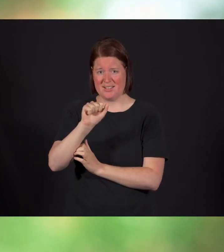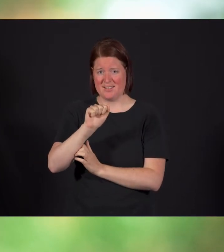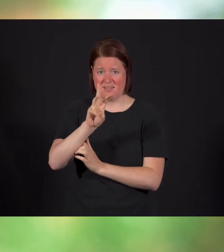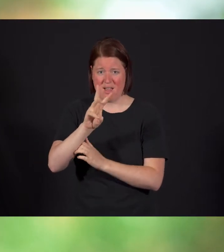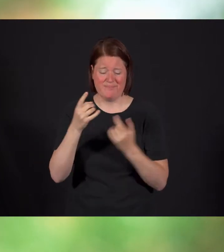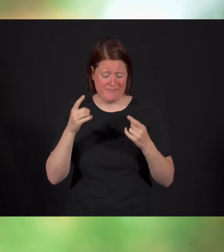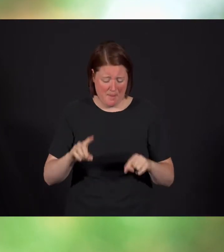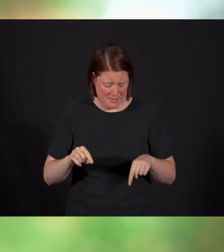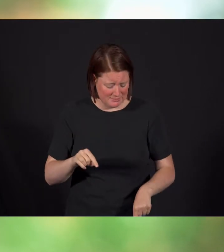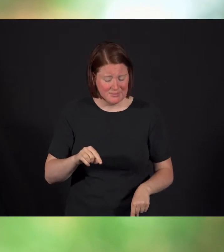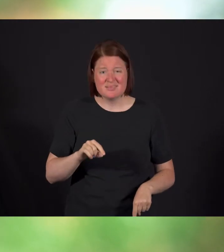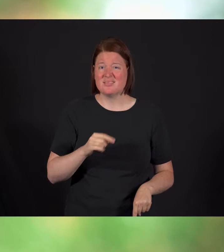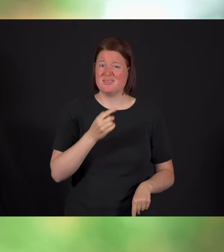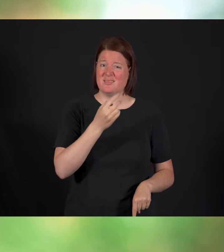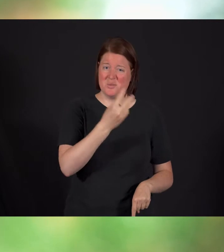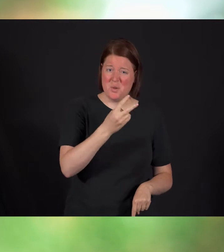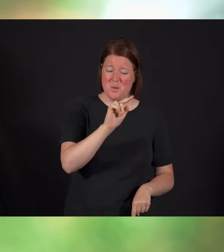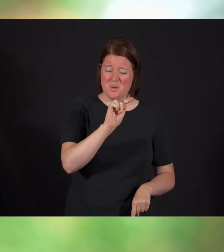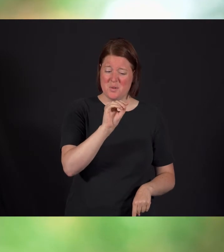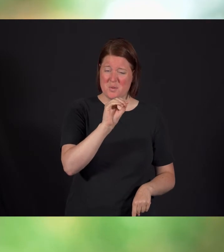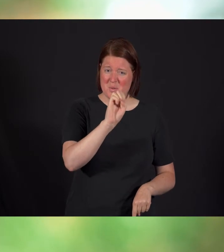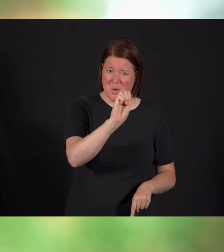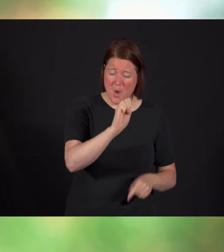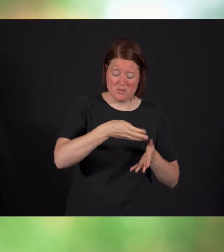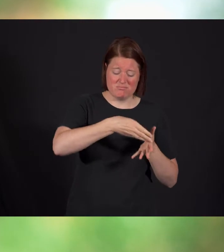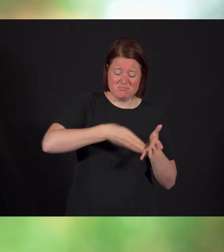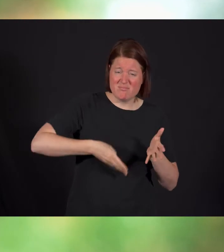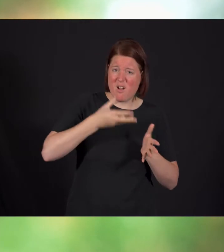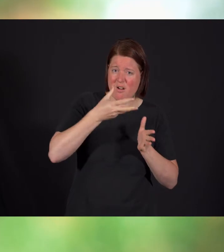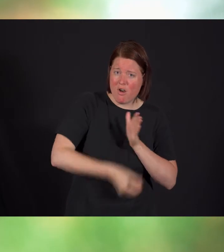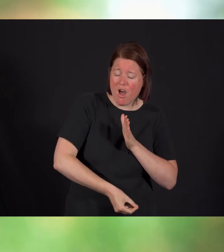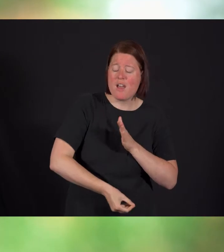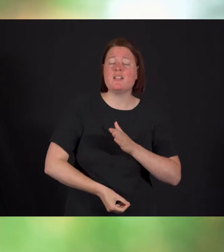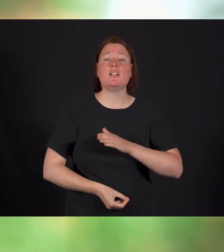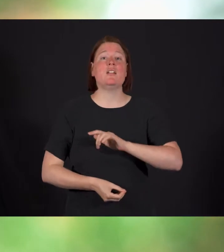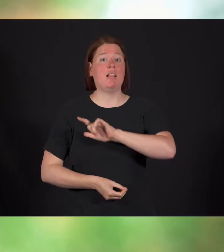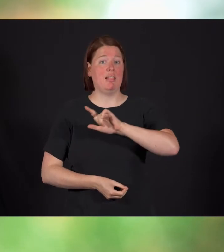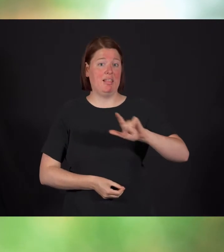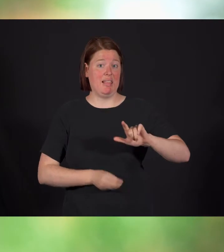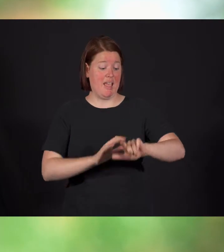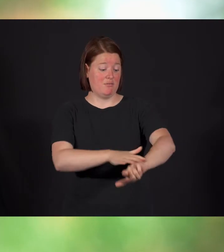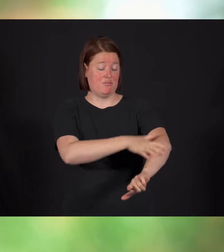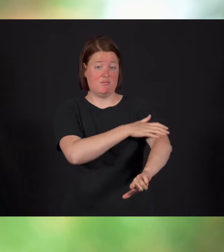and about half of his left wing. Missing those toes make it hard for him to perch. It also makes it hard for him to grasp onto prey.